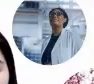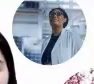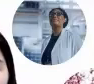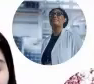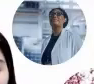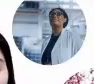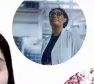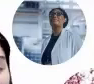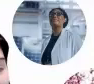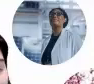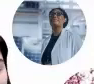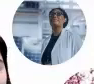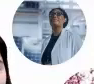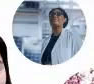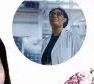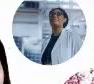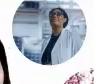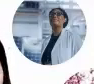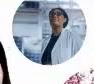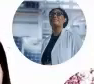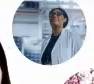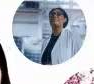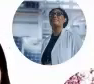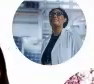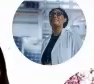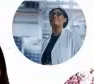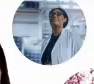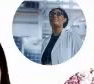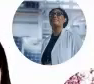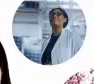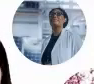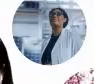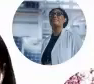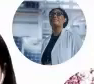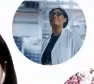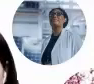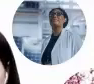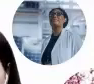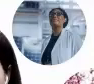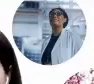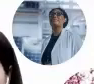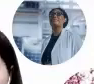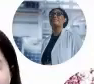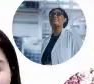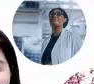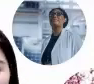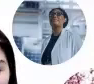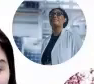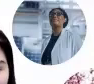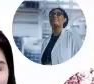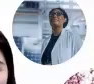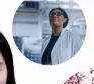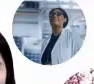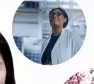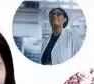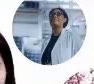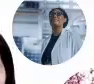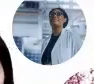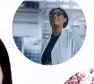attendees feel better prepared to attend the annual meeting we been hosting a series of know before you go in both sessions.